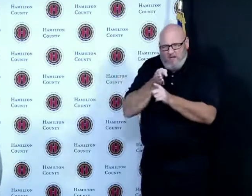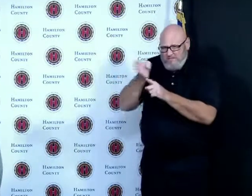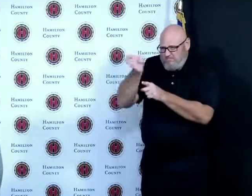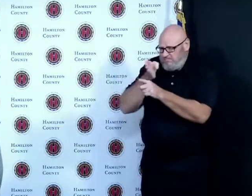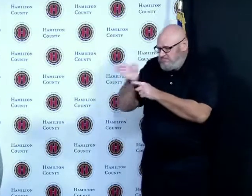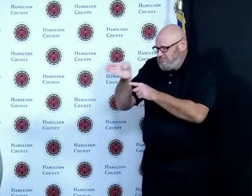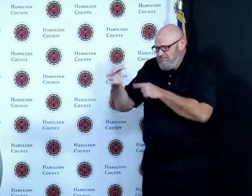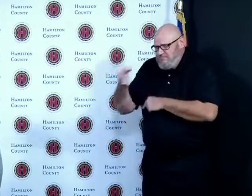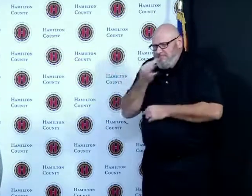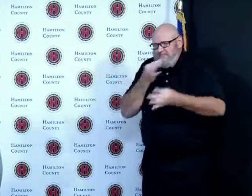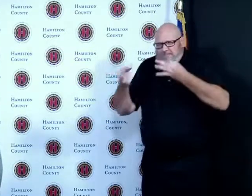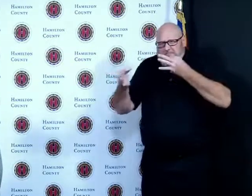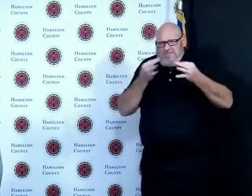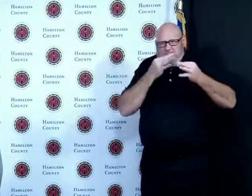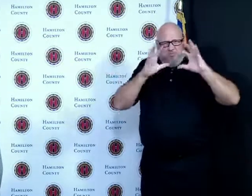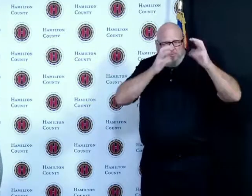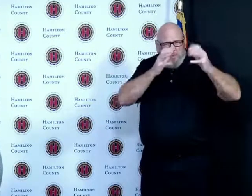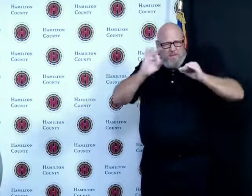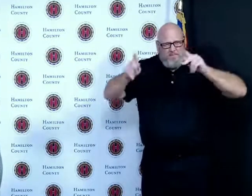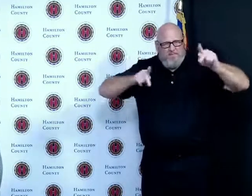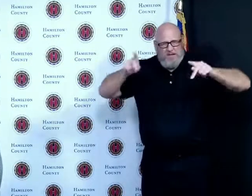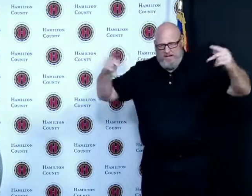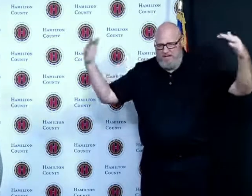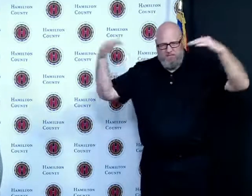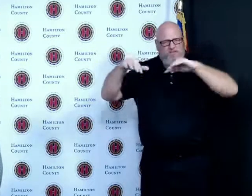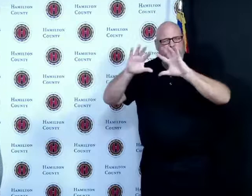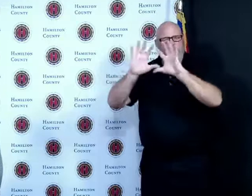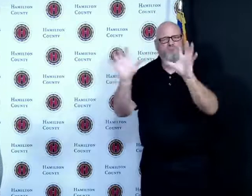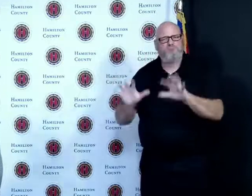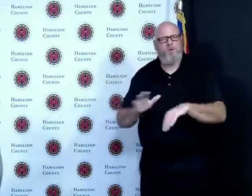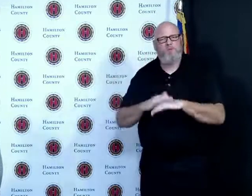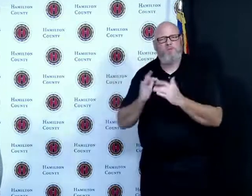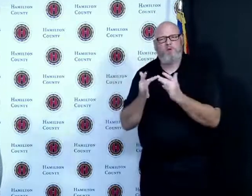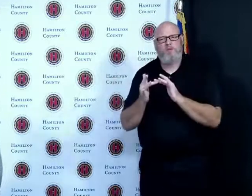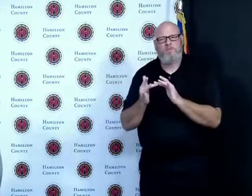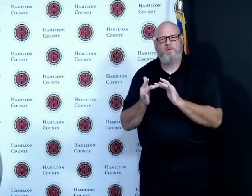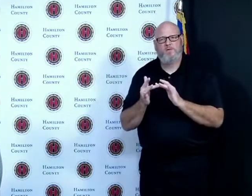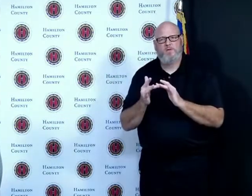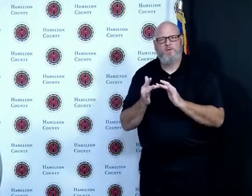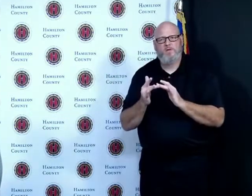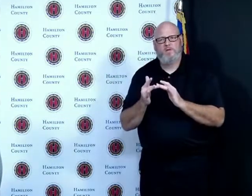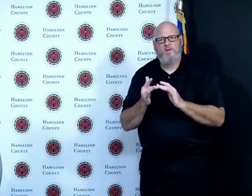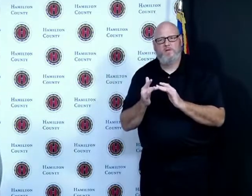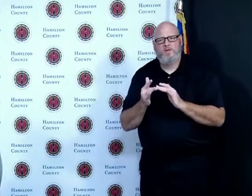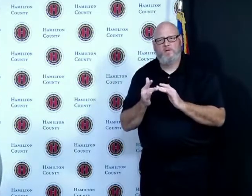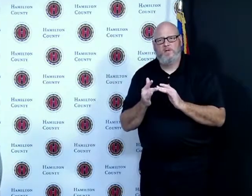disproportionately impacted by Covid-19 in the black and brown communities and populations of our